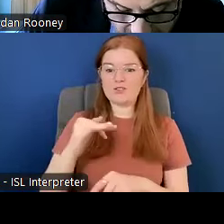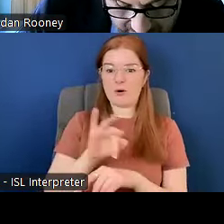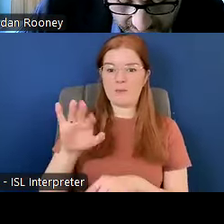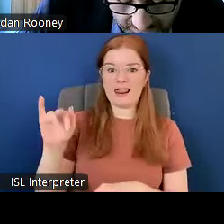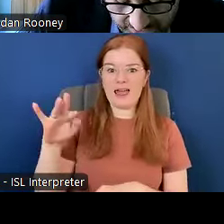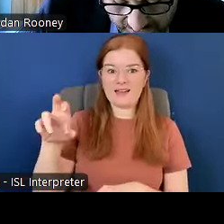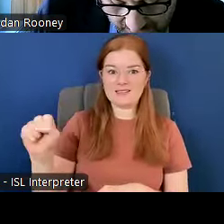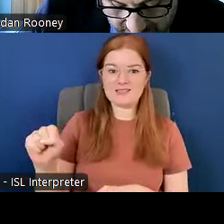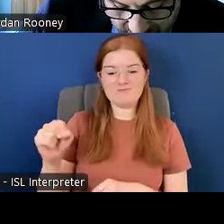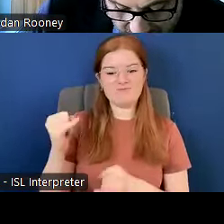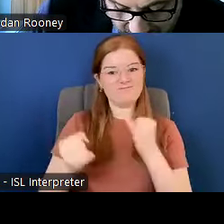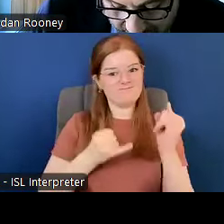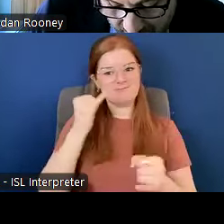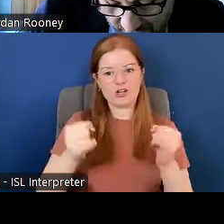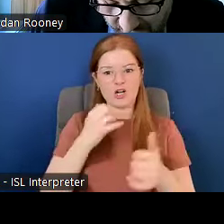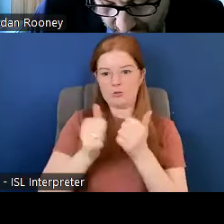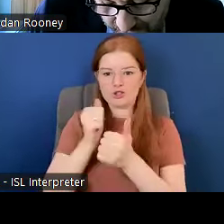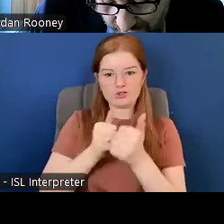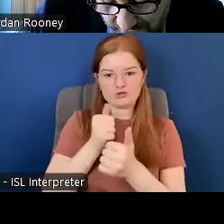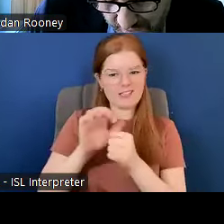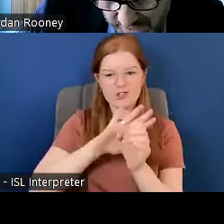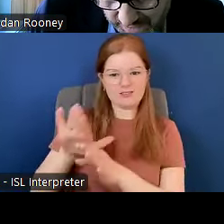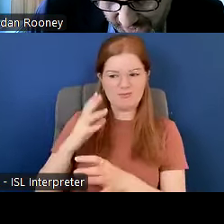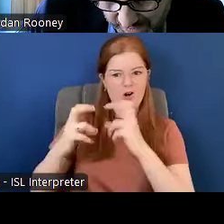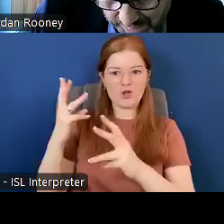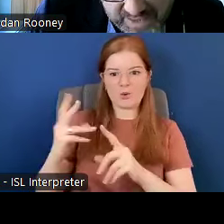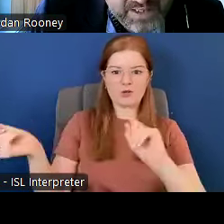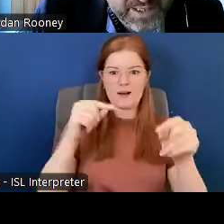was critical of industrialization and argued for a return to the land, particularly